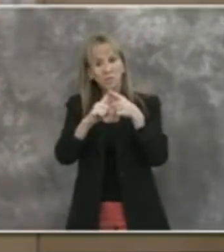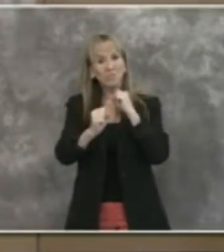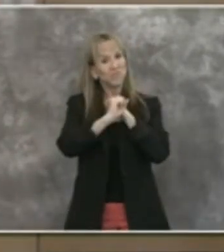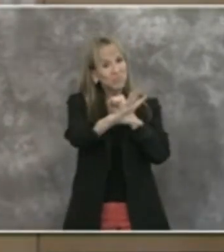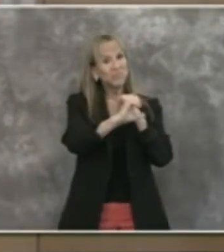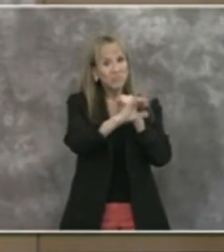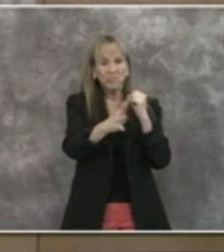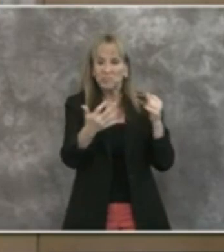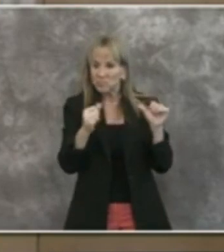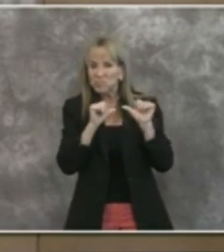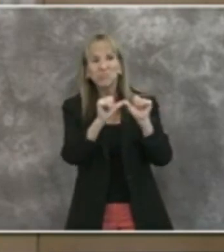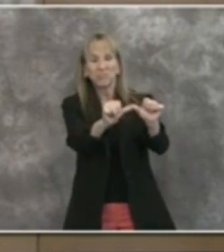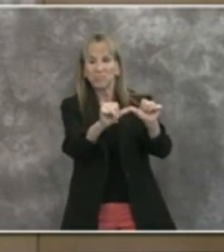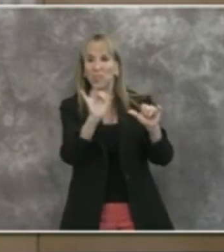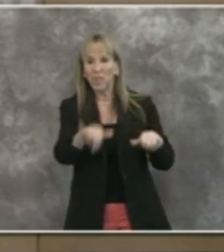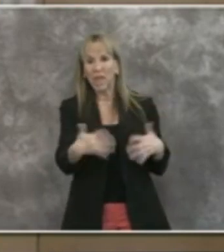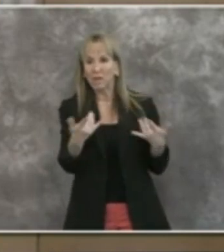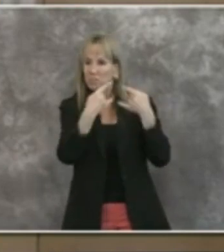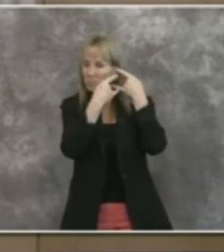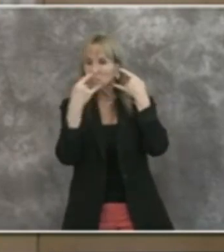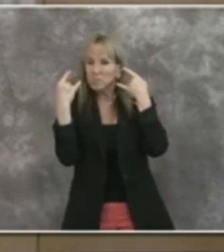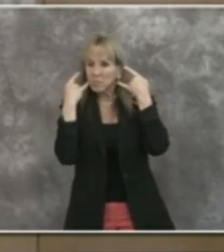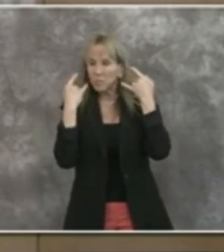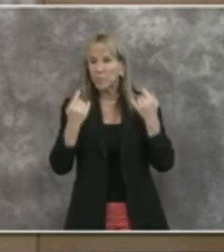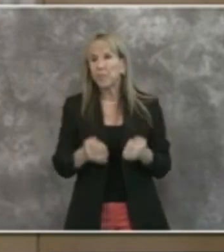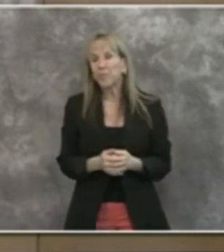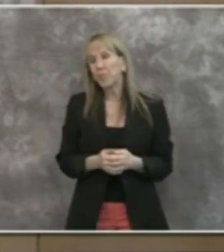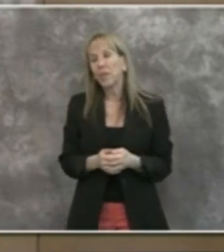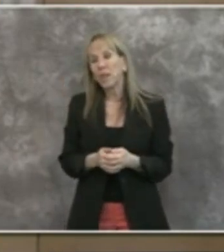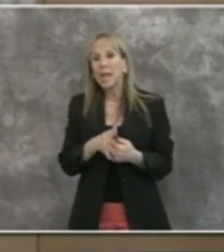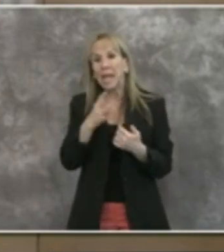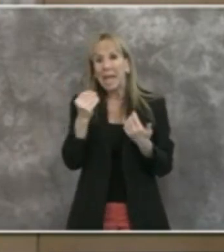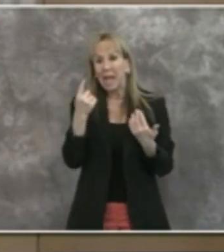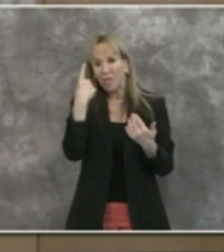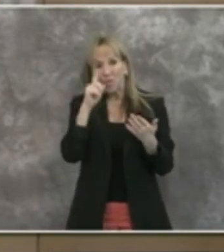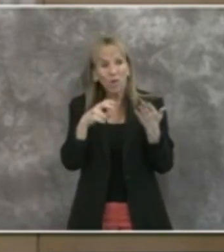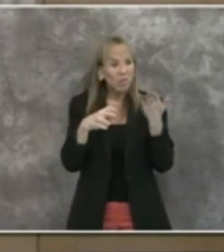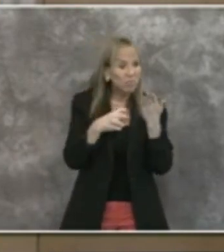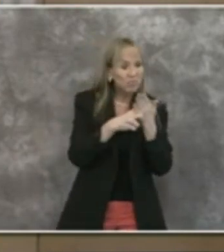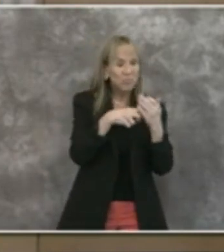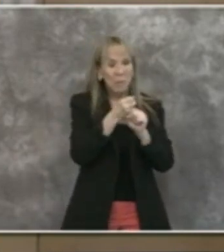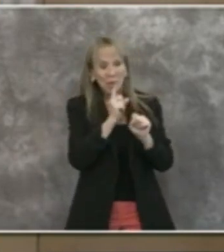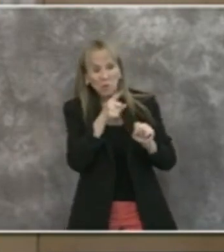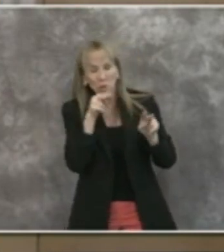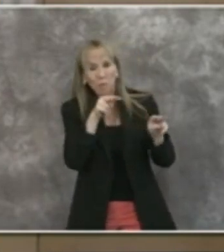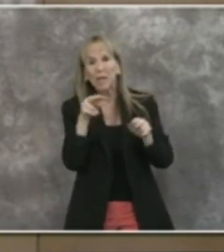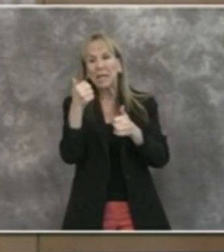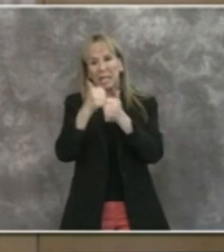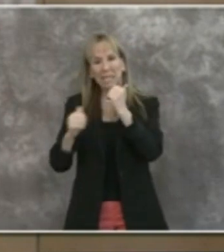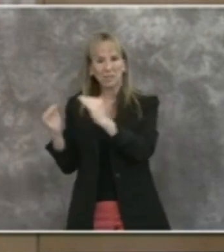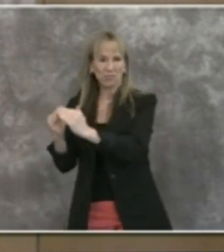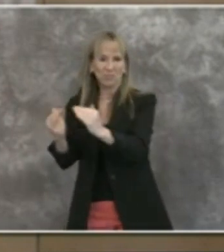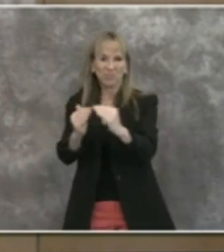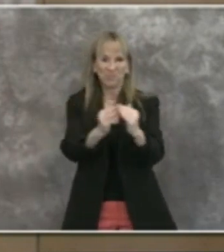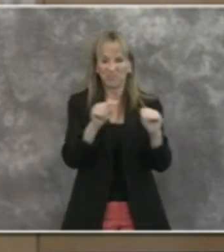TAKING 2, 1, 1, COMPLAINTS INTO CONSIDERATION WHEN MAKING REOPENING DECISIONS OF COURSE WE ARE CONCERNED THE COUNTY IS